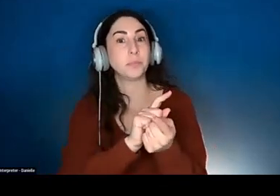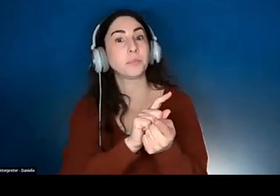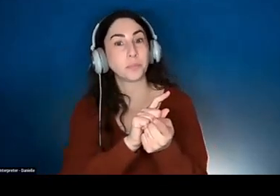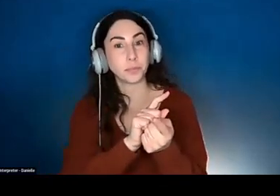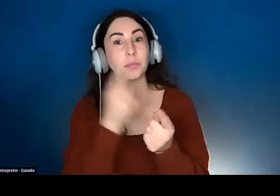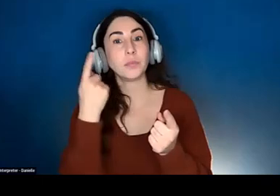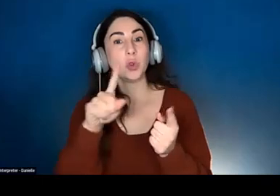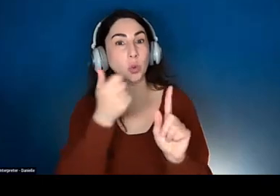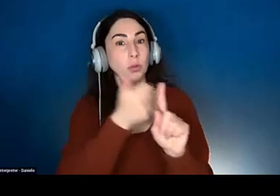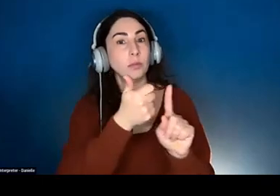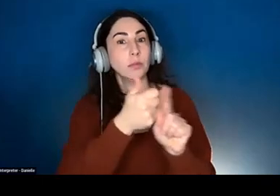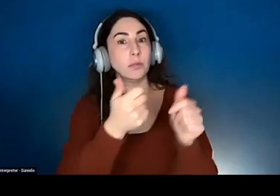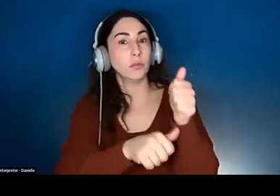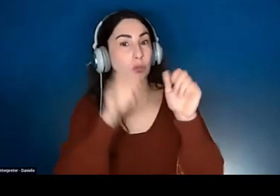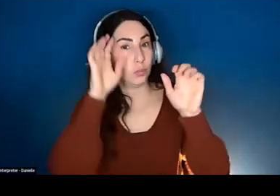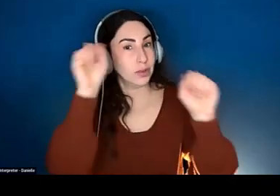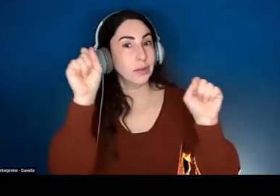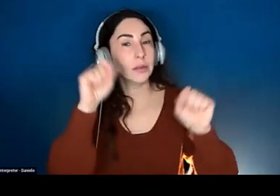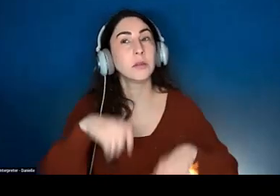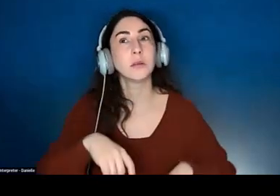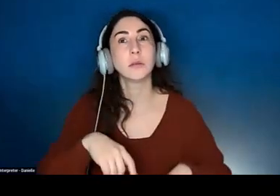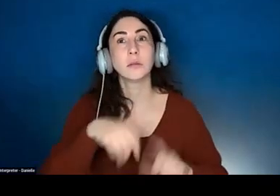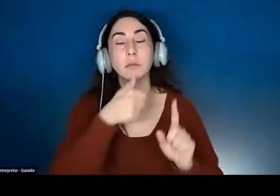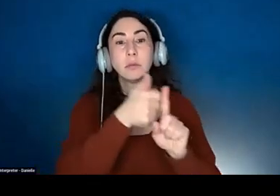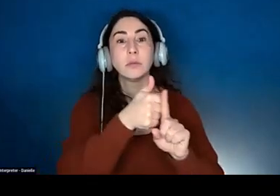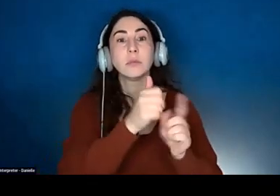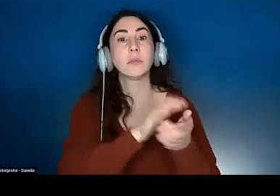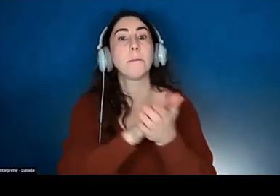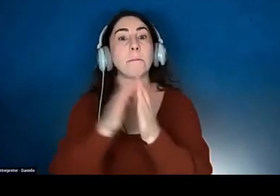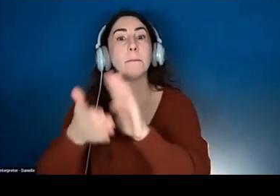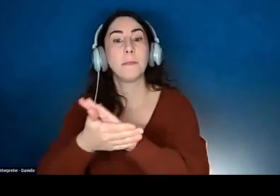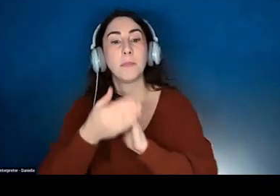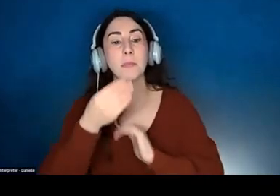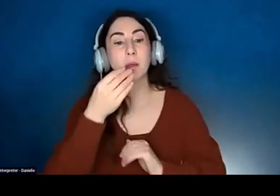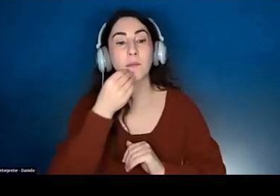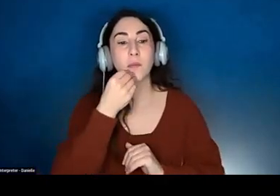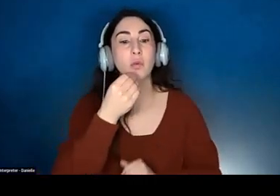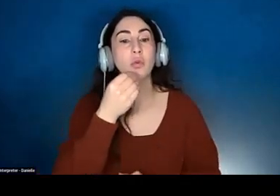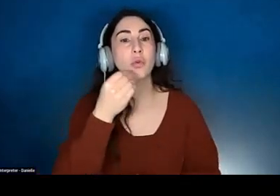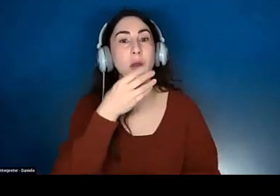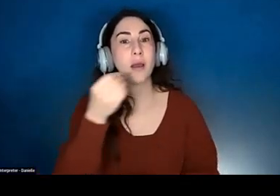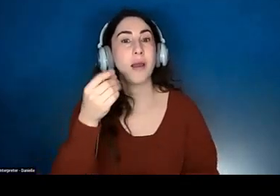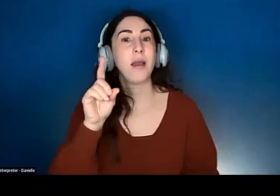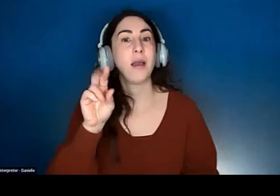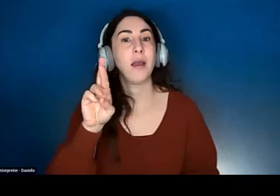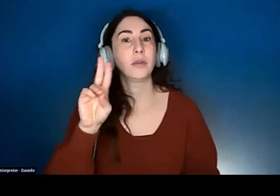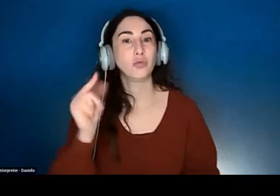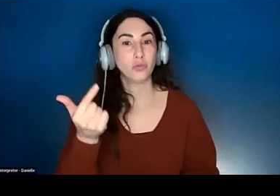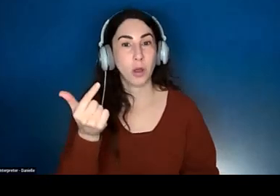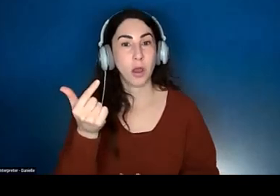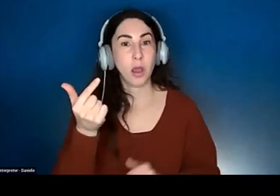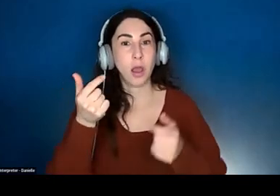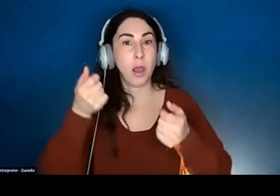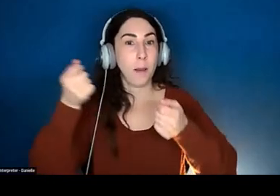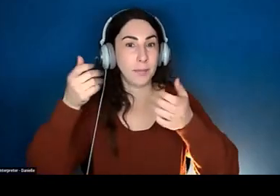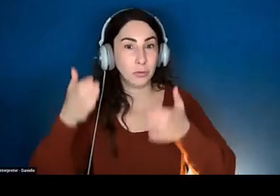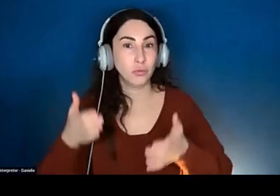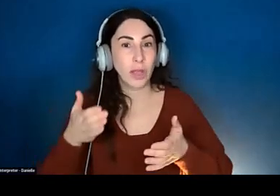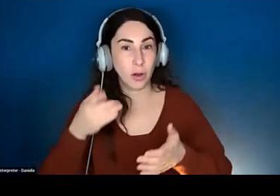president. He went on to become the food and drug administrator at HHS, overseeing